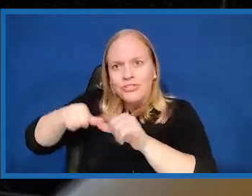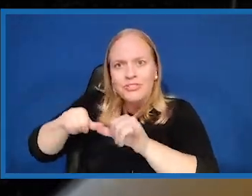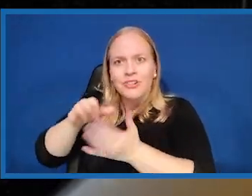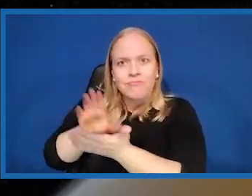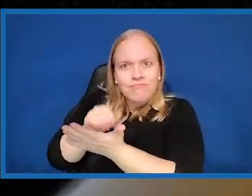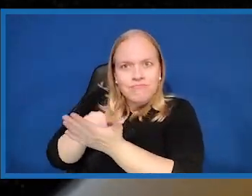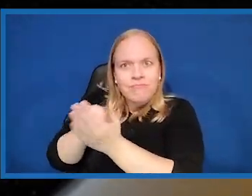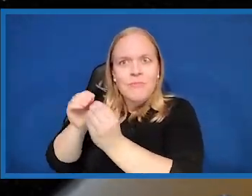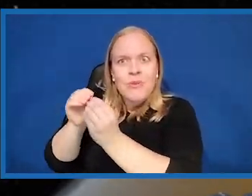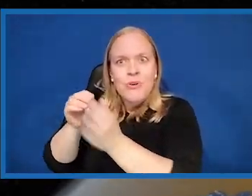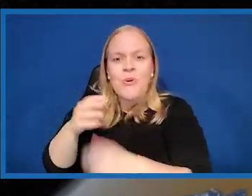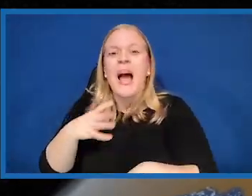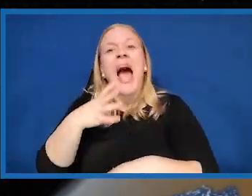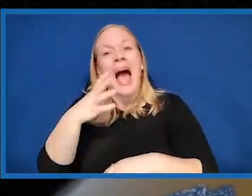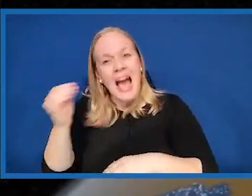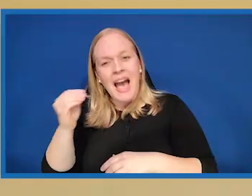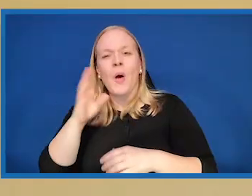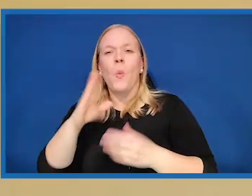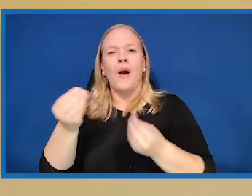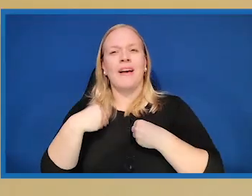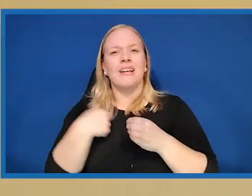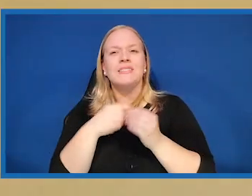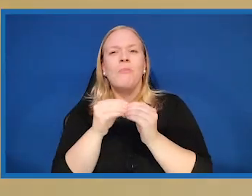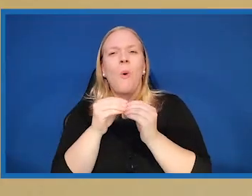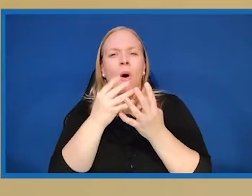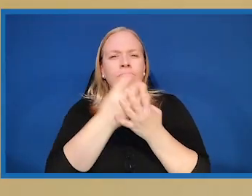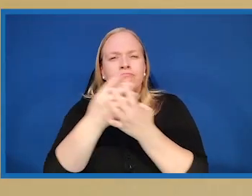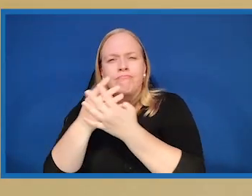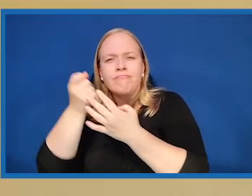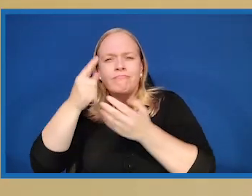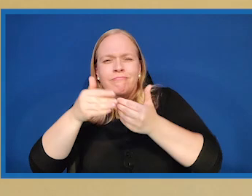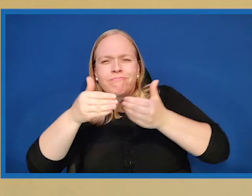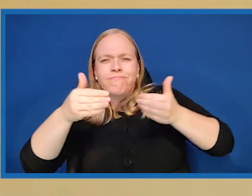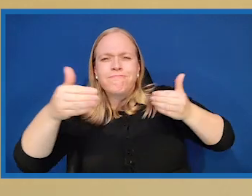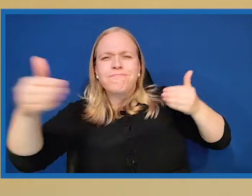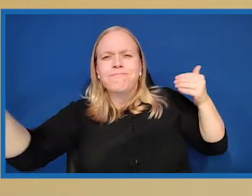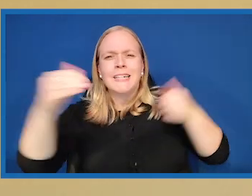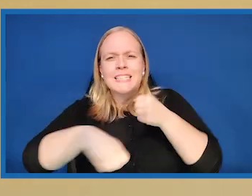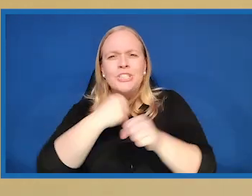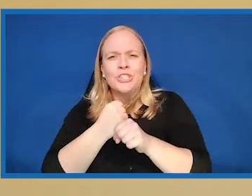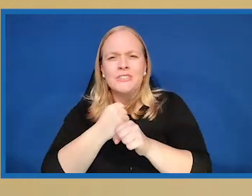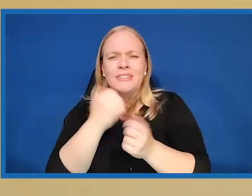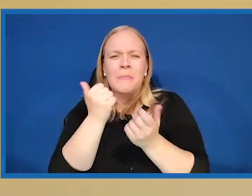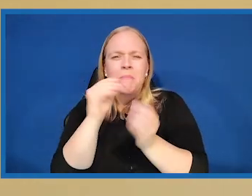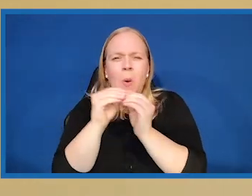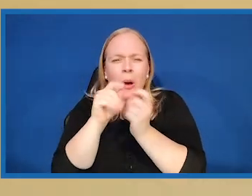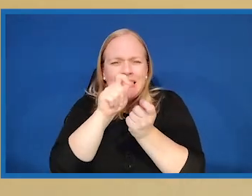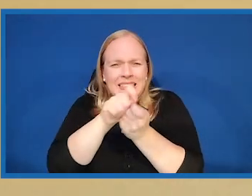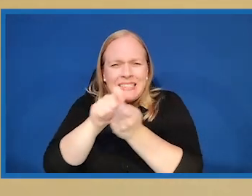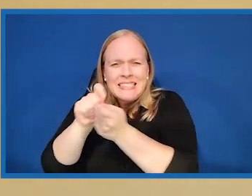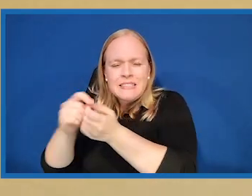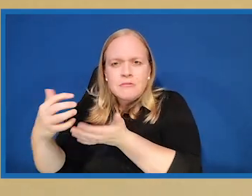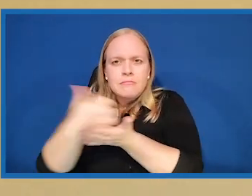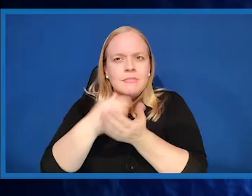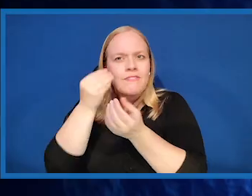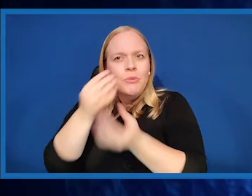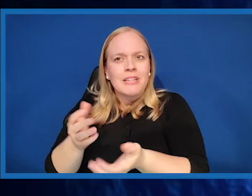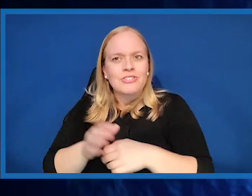AND DISCRIMINATION OF A FEW METERS. SO WE'RE PUSHING THE LIMITS OF WHAT WE'RE CAPABLE OF, UH, DOING WITH CURRENT SATELLITES,